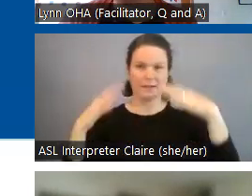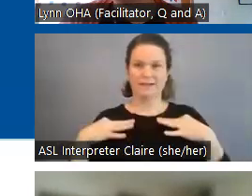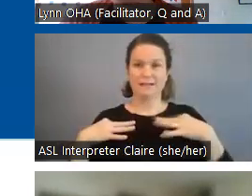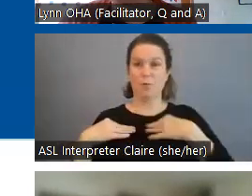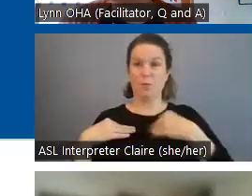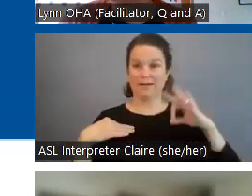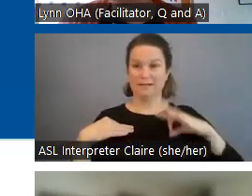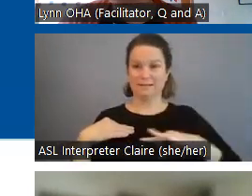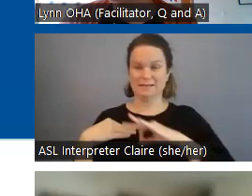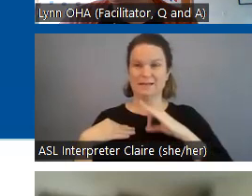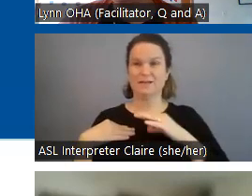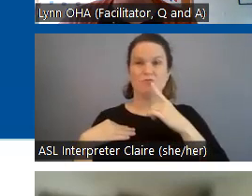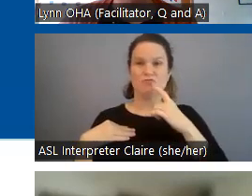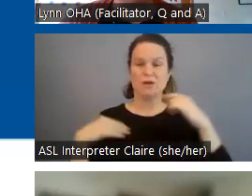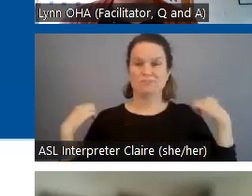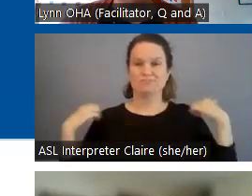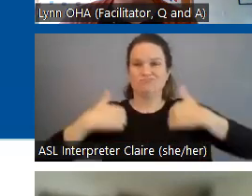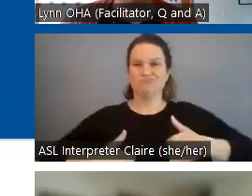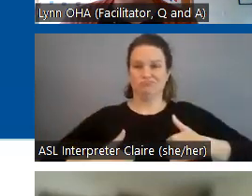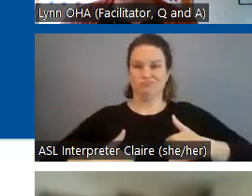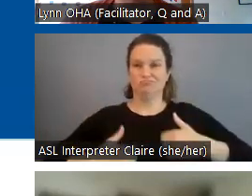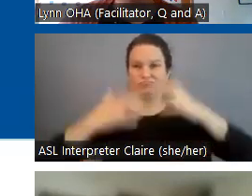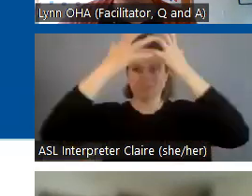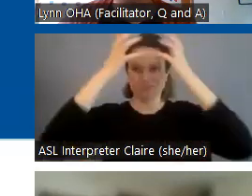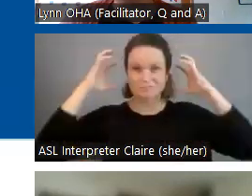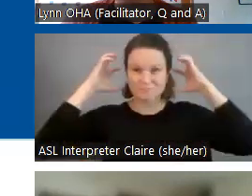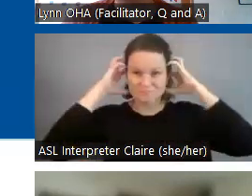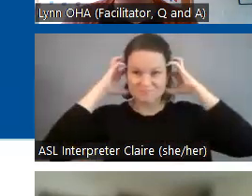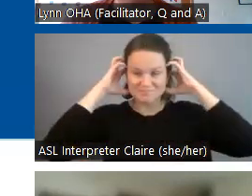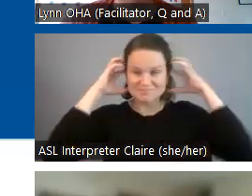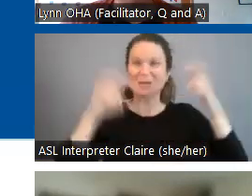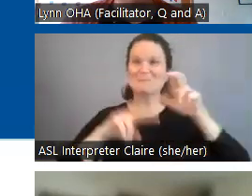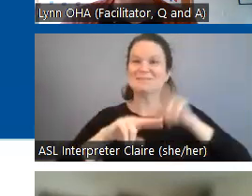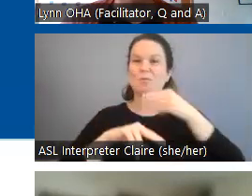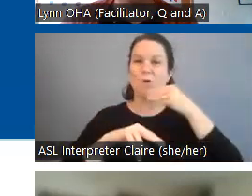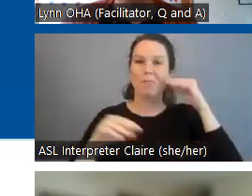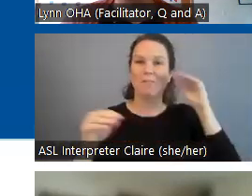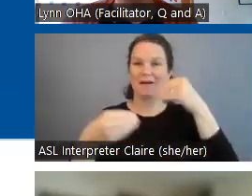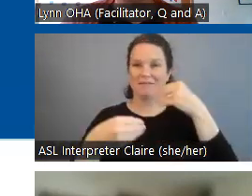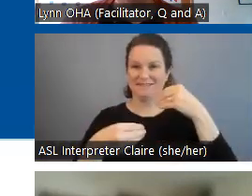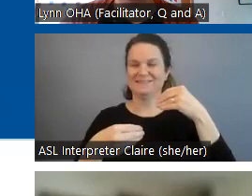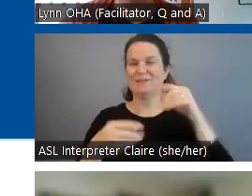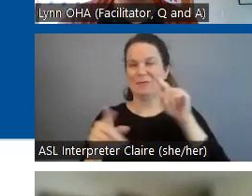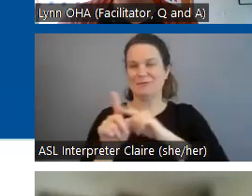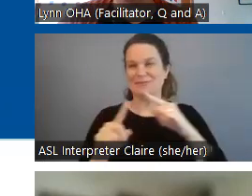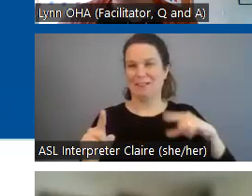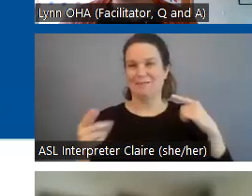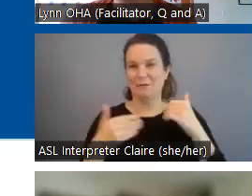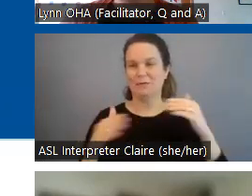a rust-colored cardigan. I have a headset on and I'm sitting in my home office/